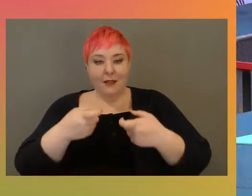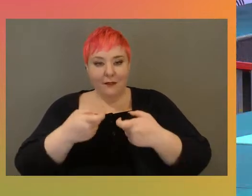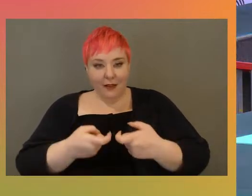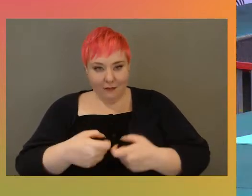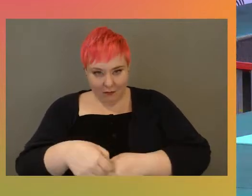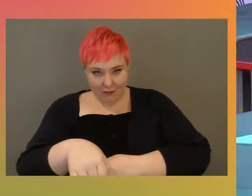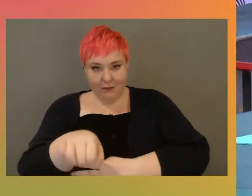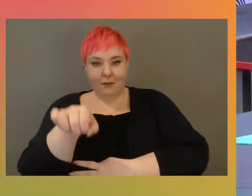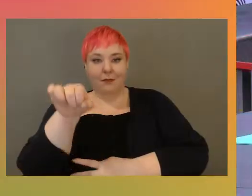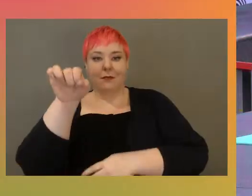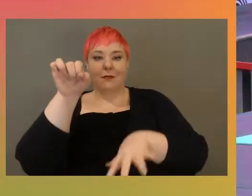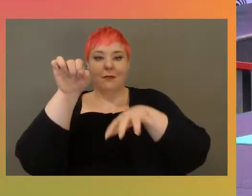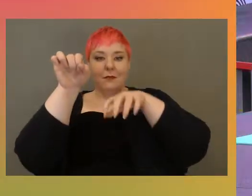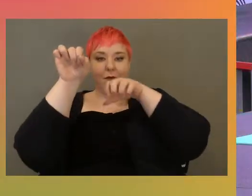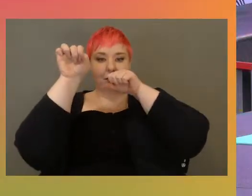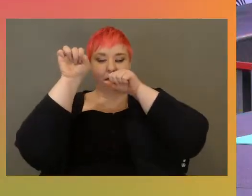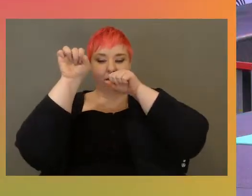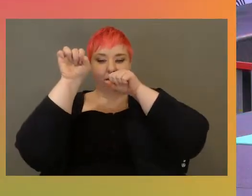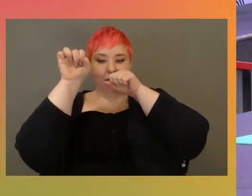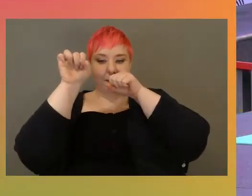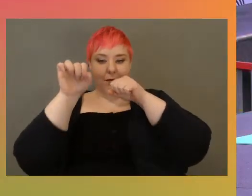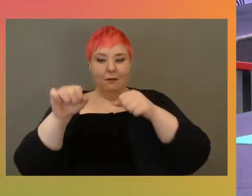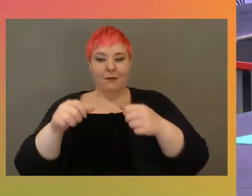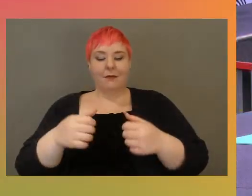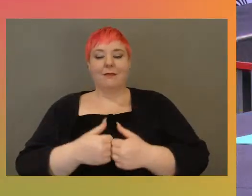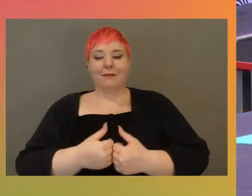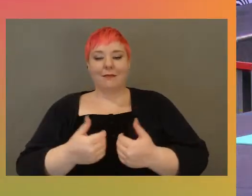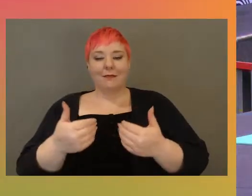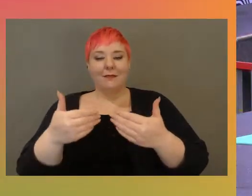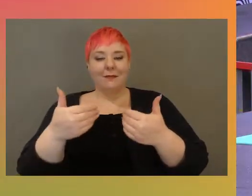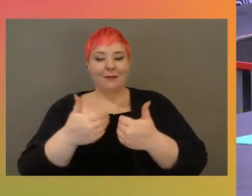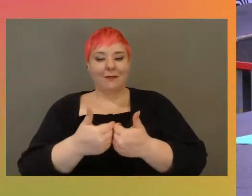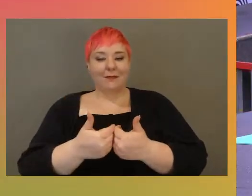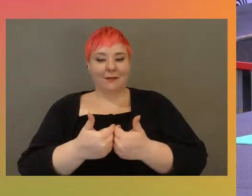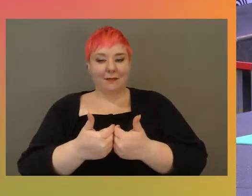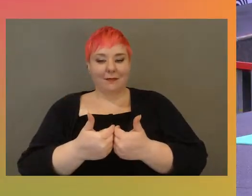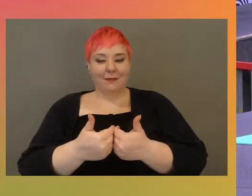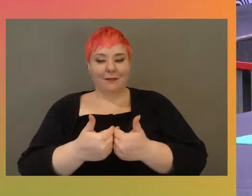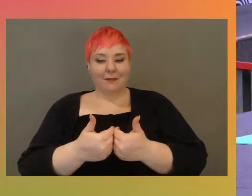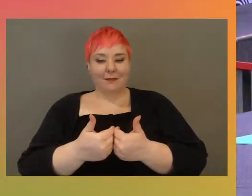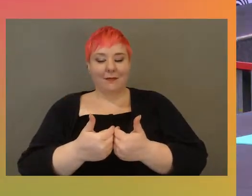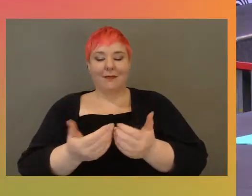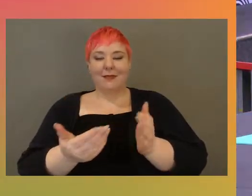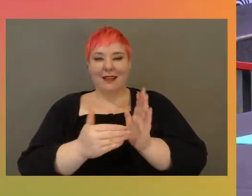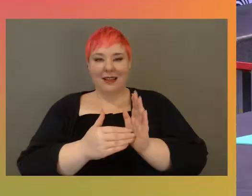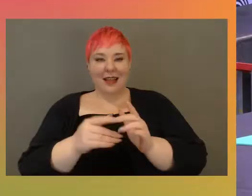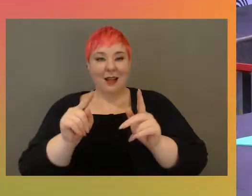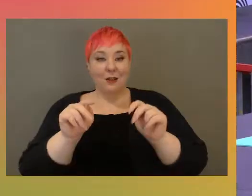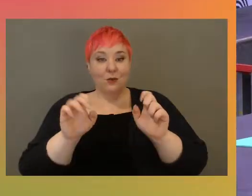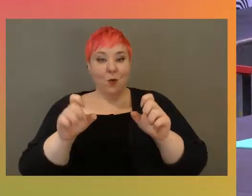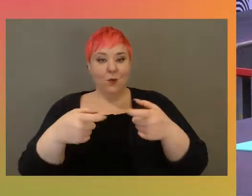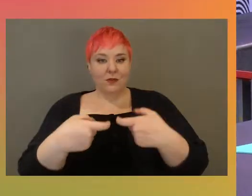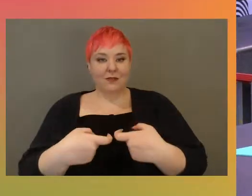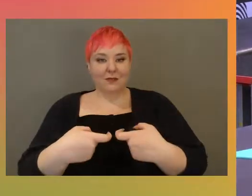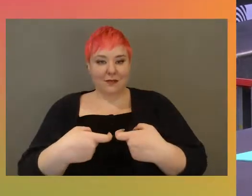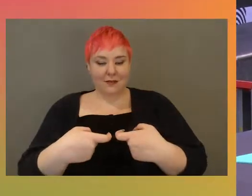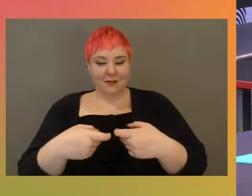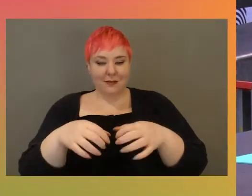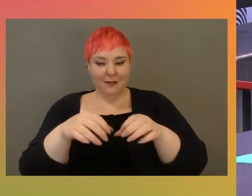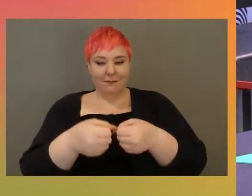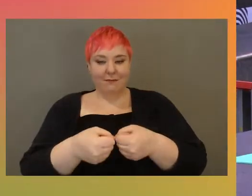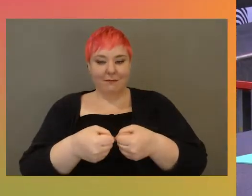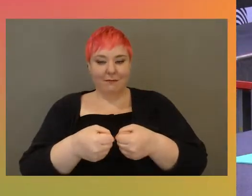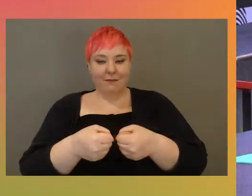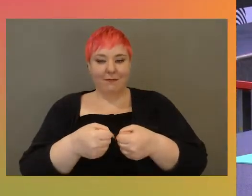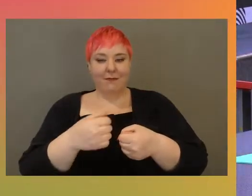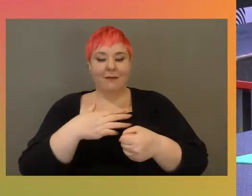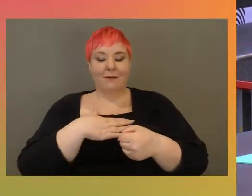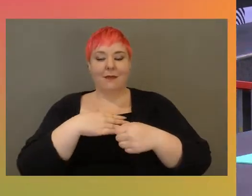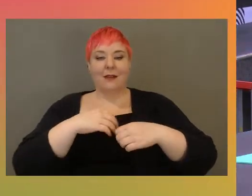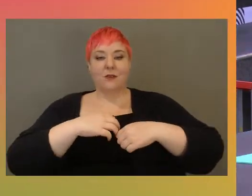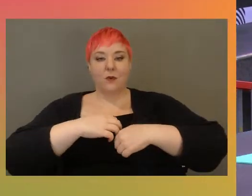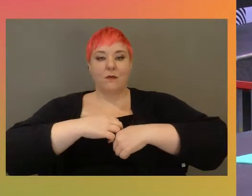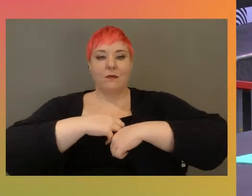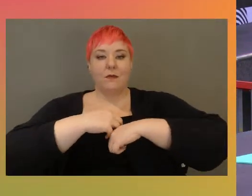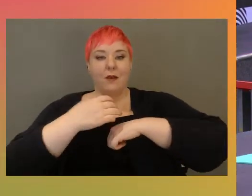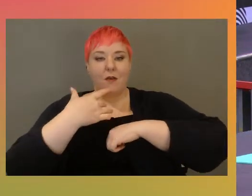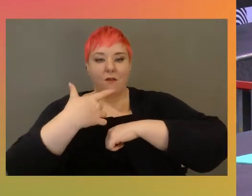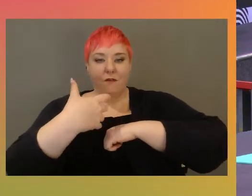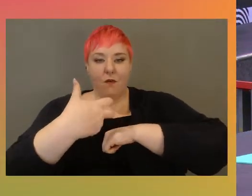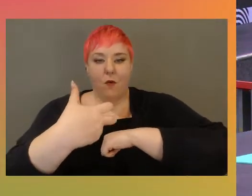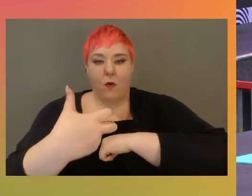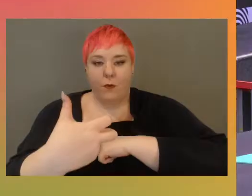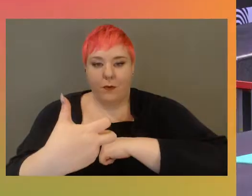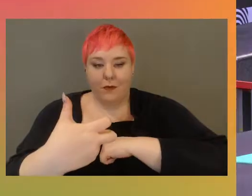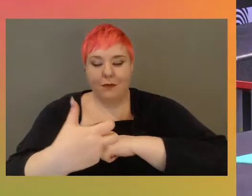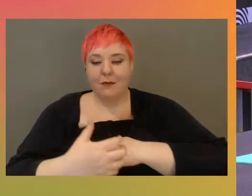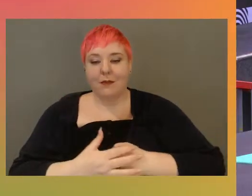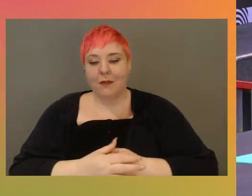HOLLOW THE NAVEL. PUSH THE FEET